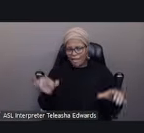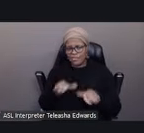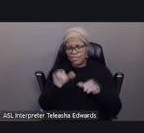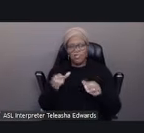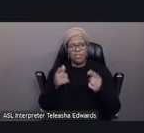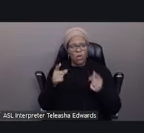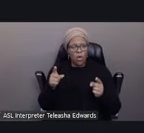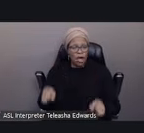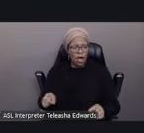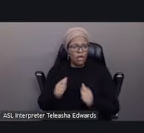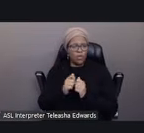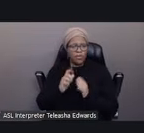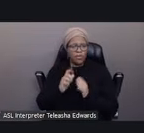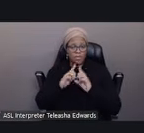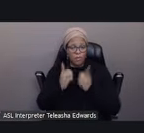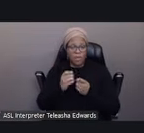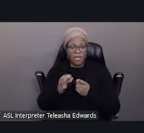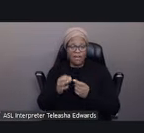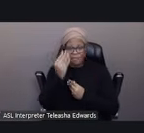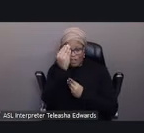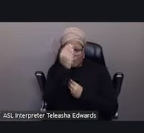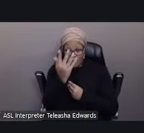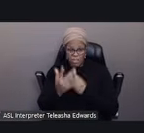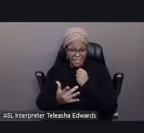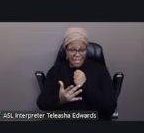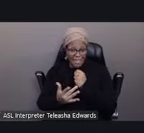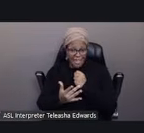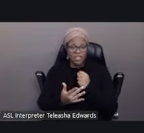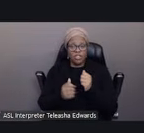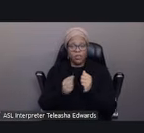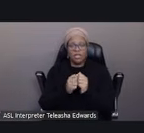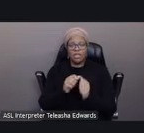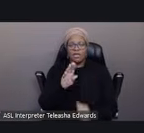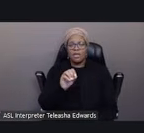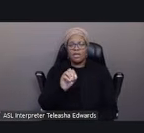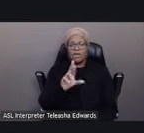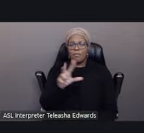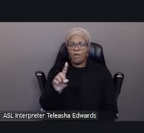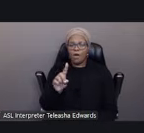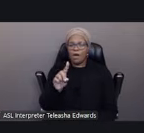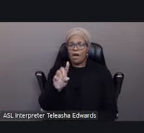uh department of information technology with broadband expansion. So we're really looking